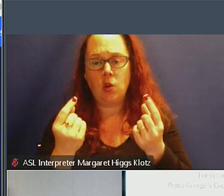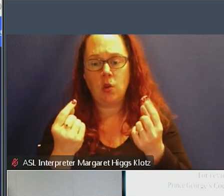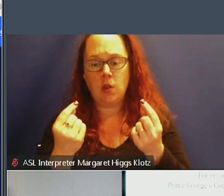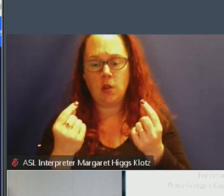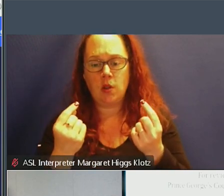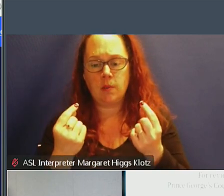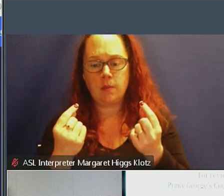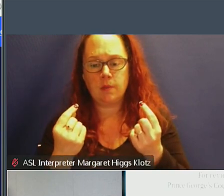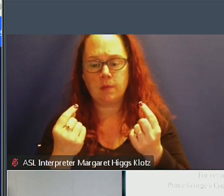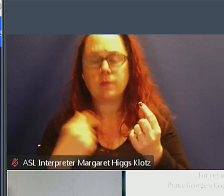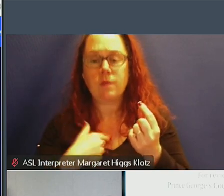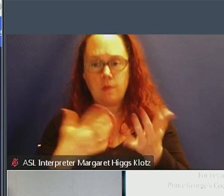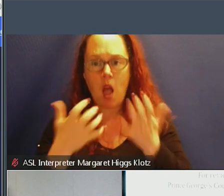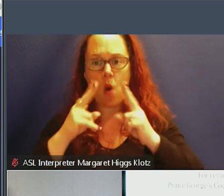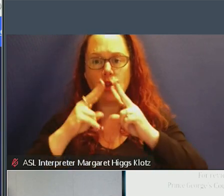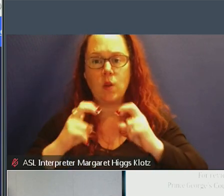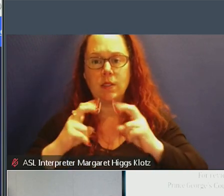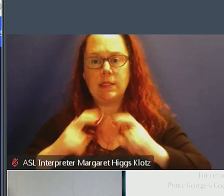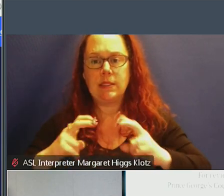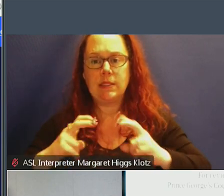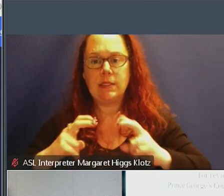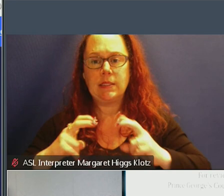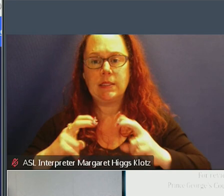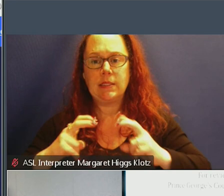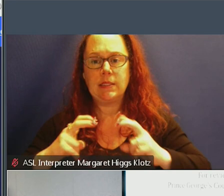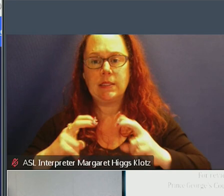agenda and get noticed to everyone and also get an